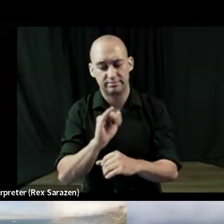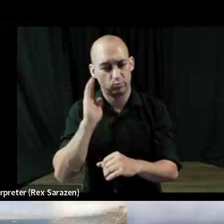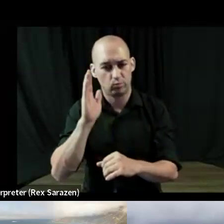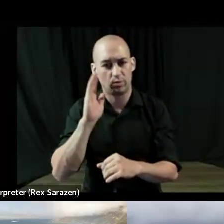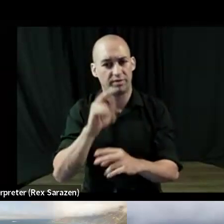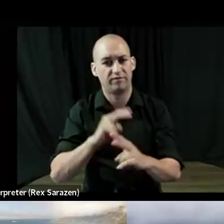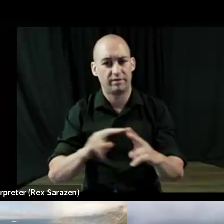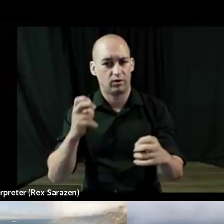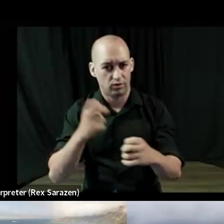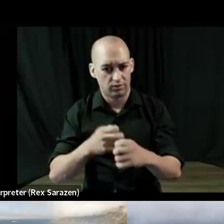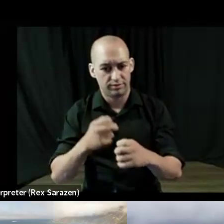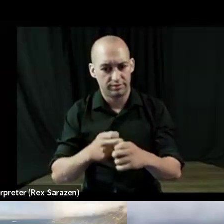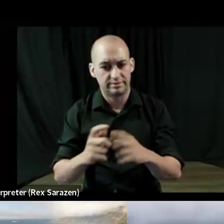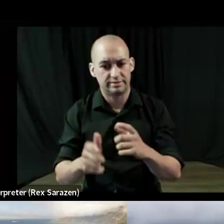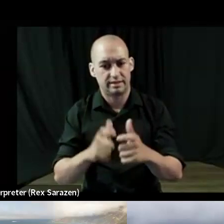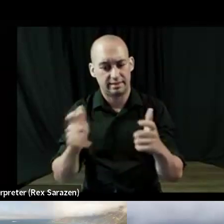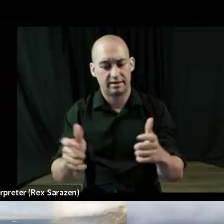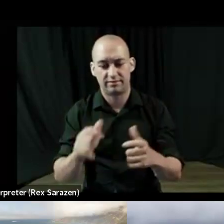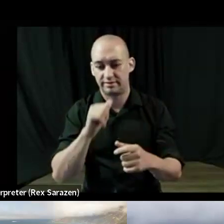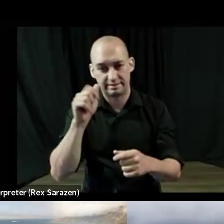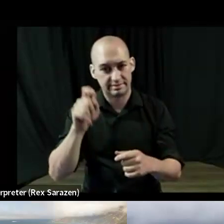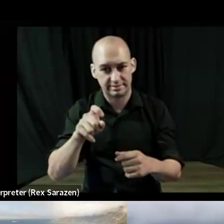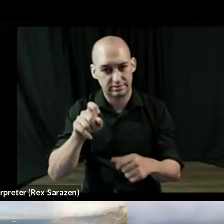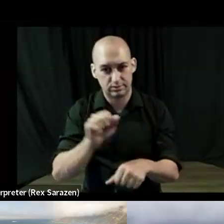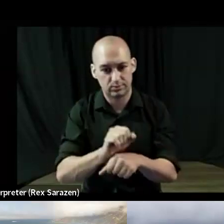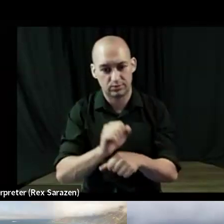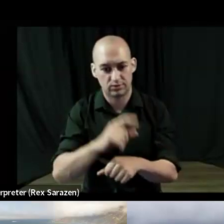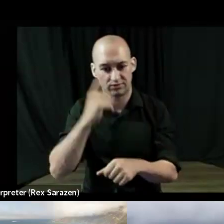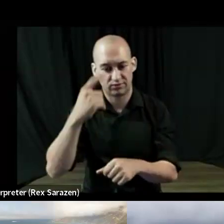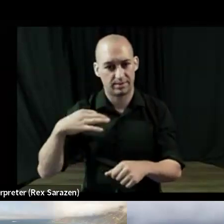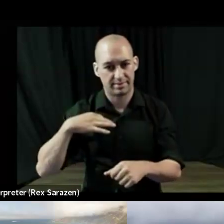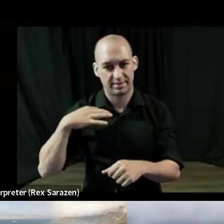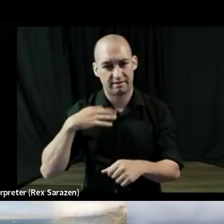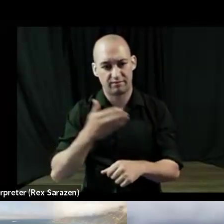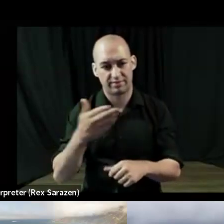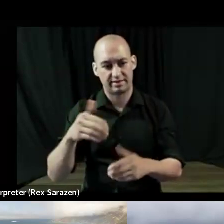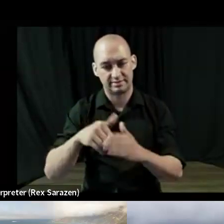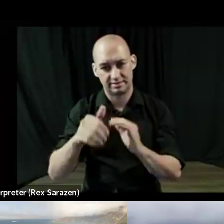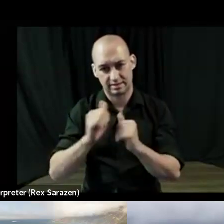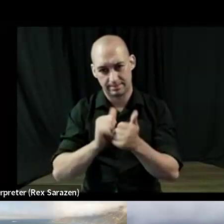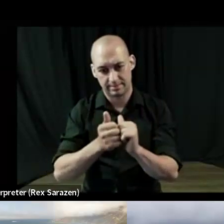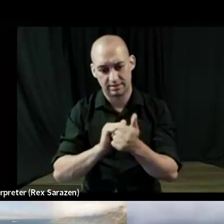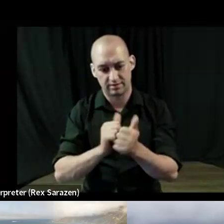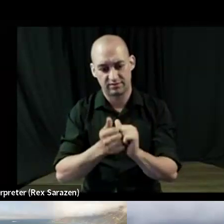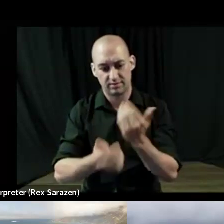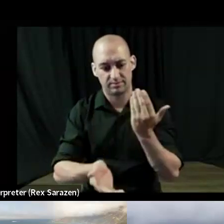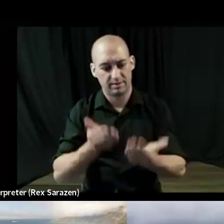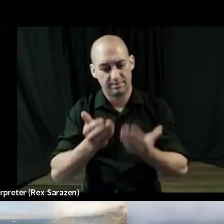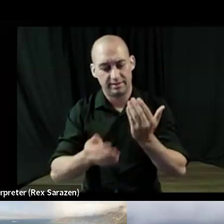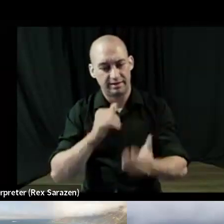a lot of unnecessary work to apply for things in the competitive, that you may or may not intend to